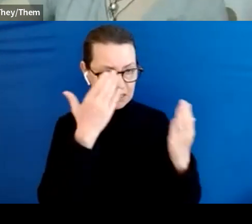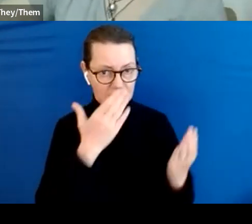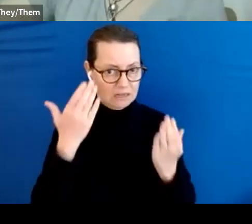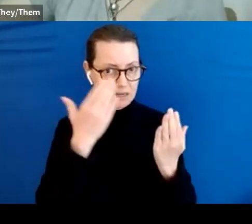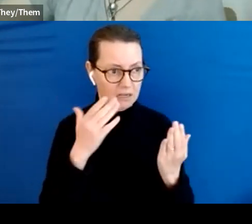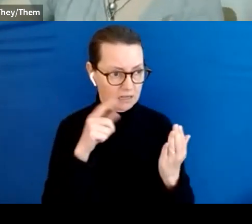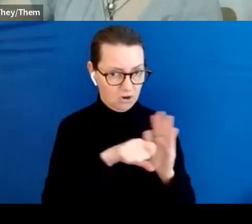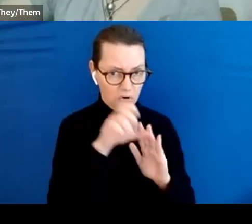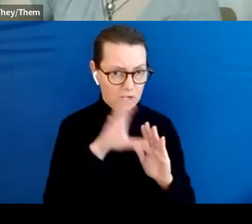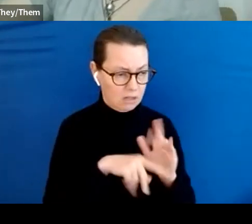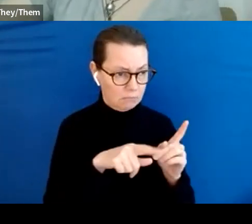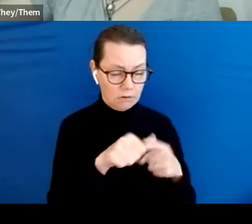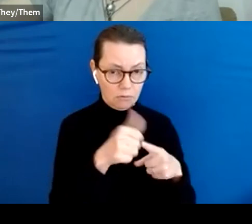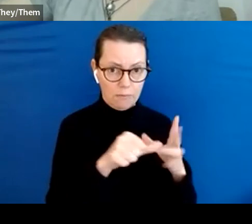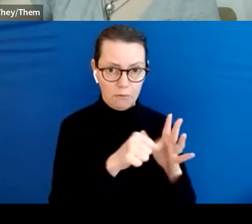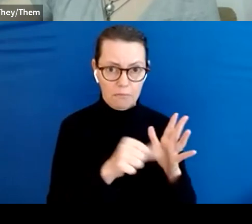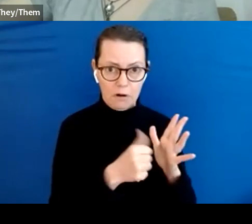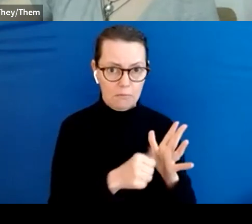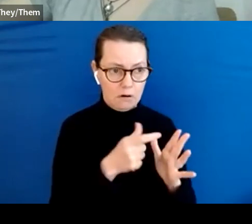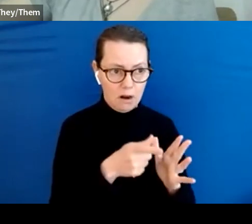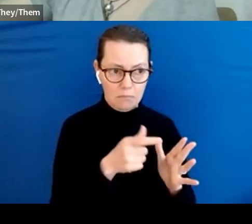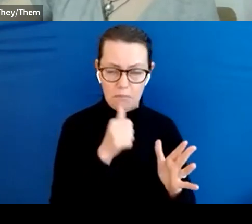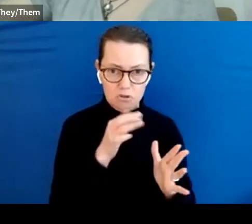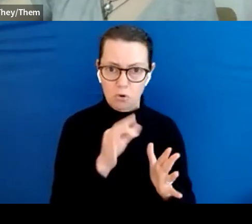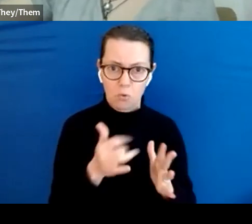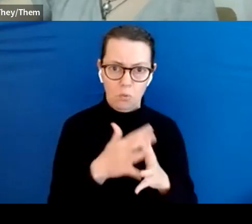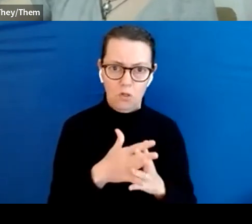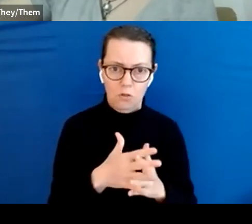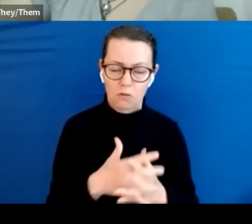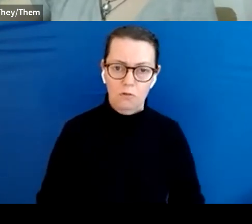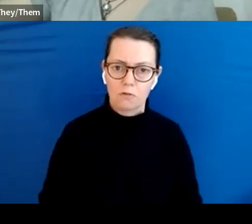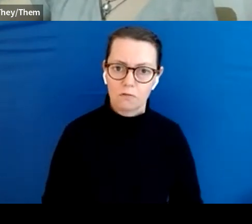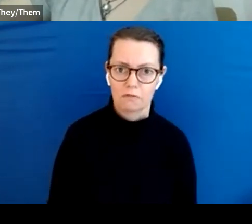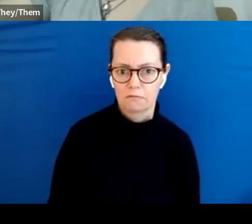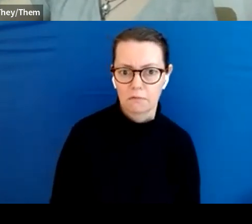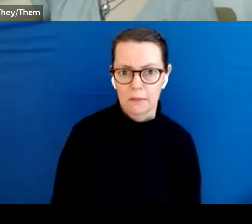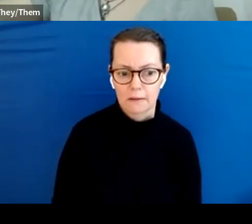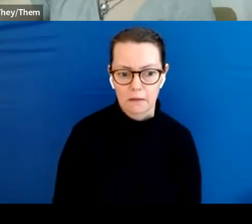A lot of it will not help you a lot of it, which is.